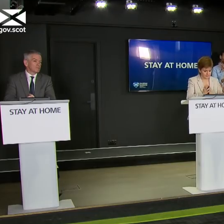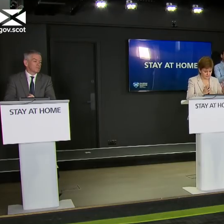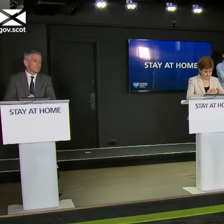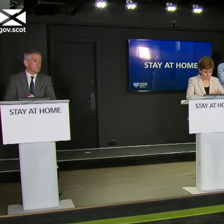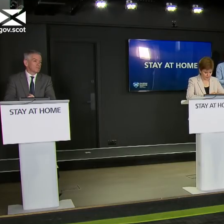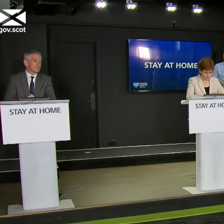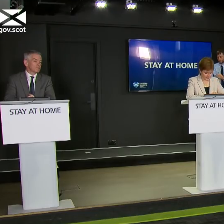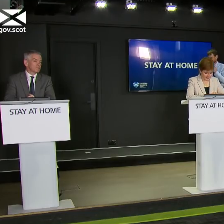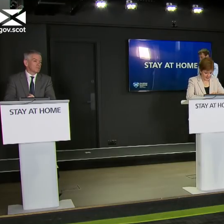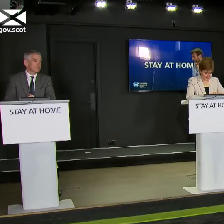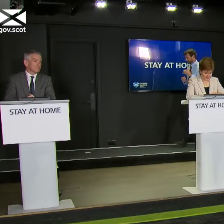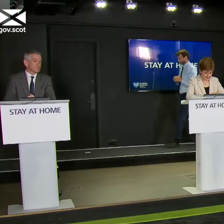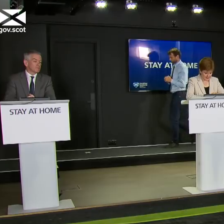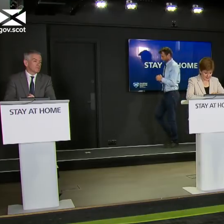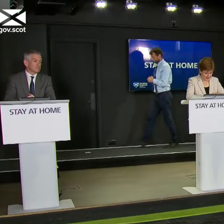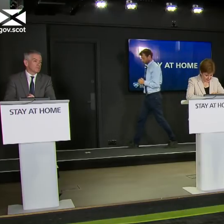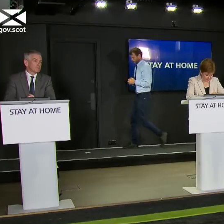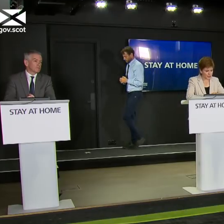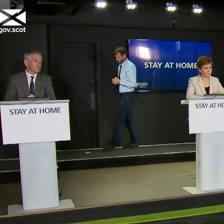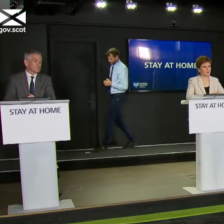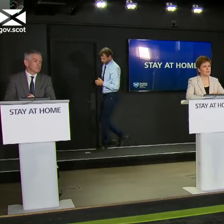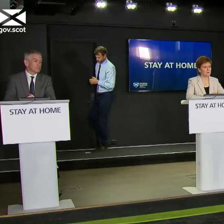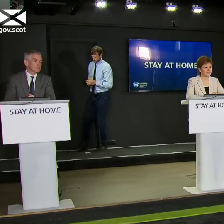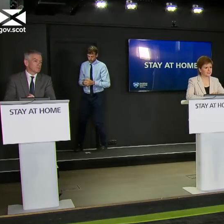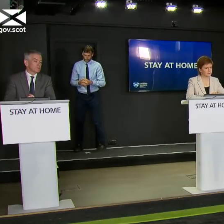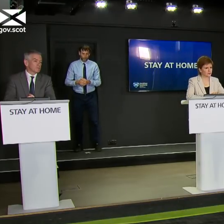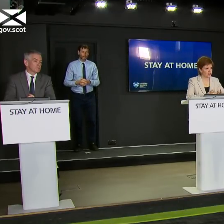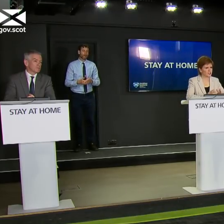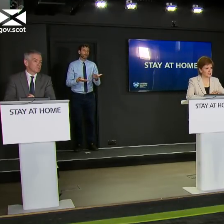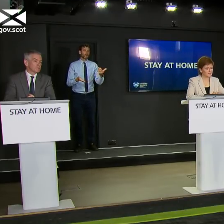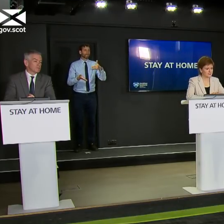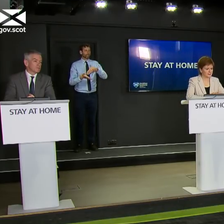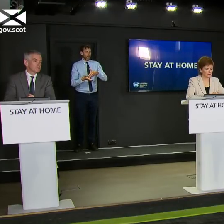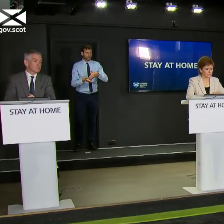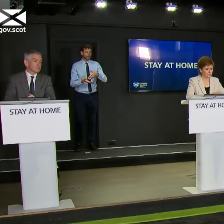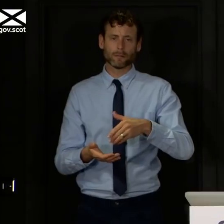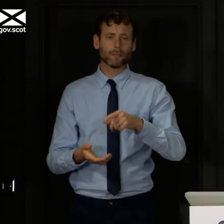And again, without in any way shape or form minimising the tragedy that has unfolded in